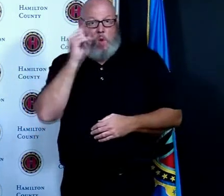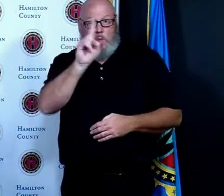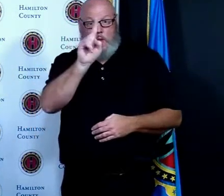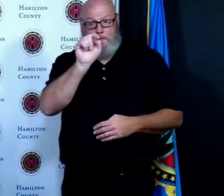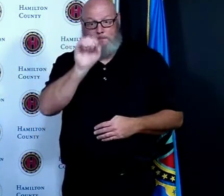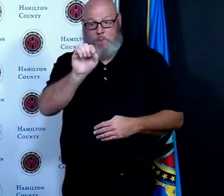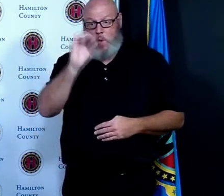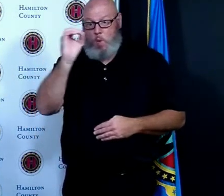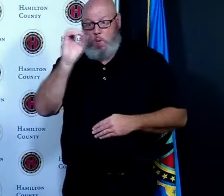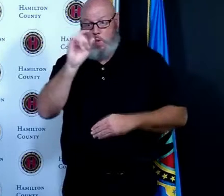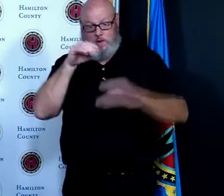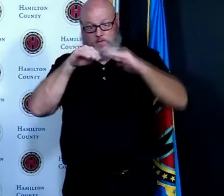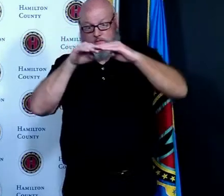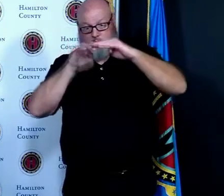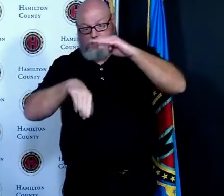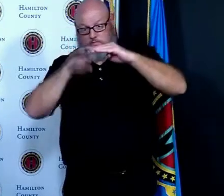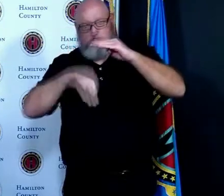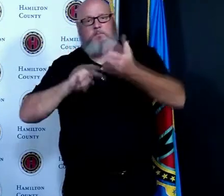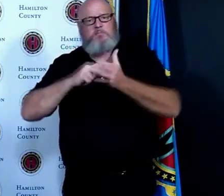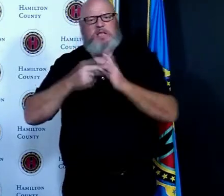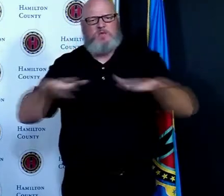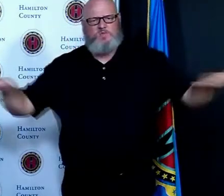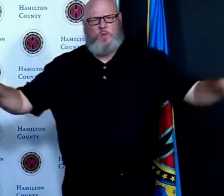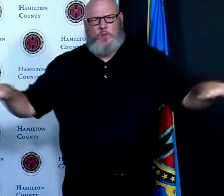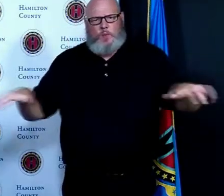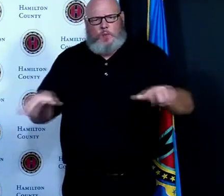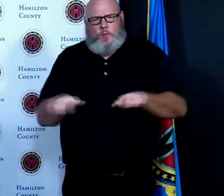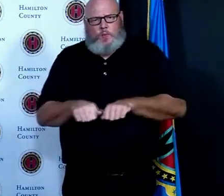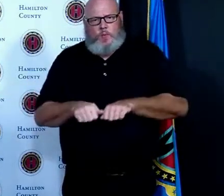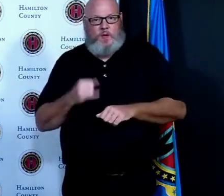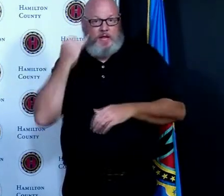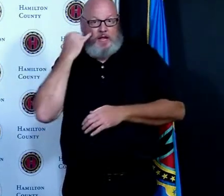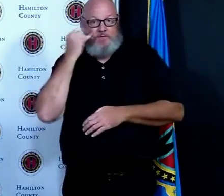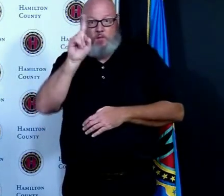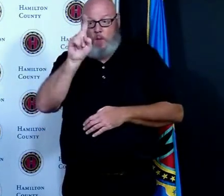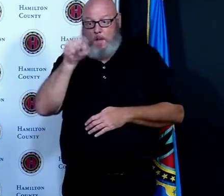one means that we are seeing continued spread in our communities so it's super important once